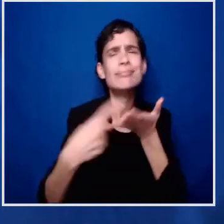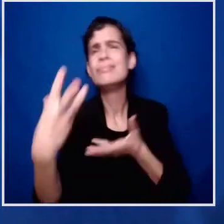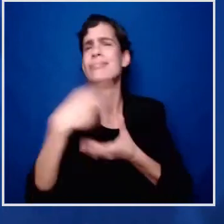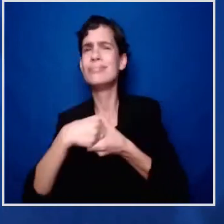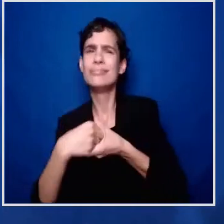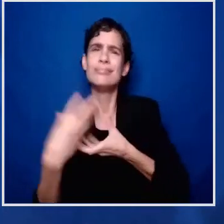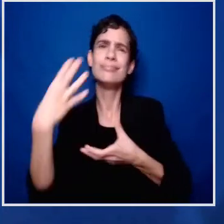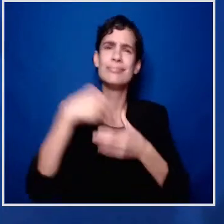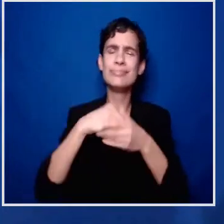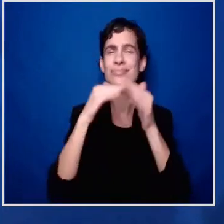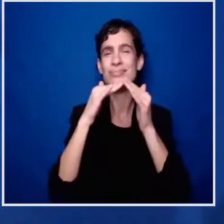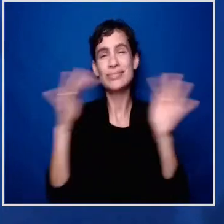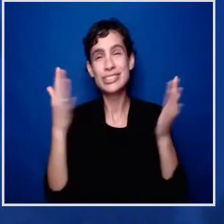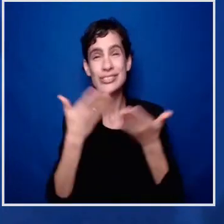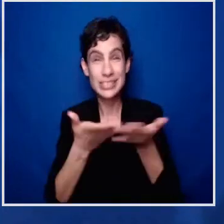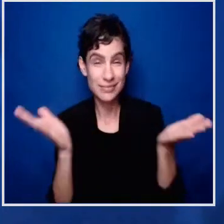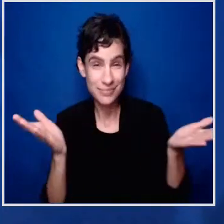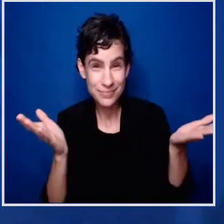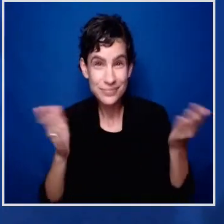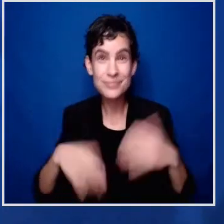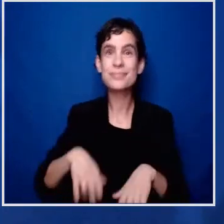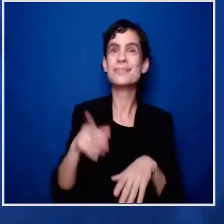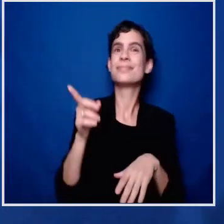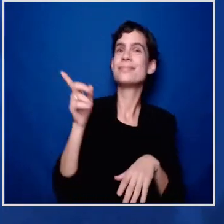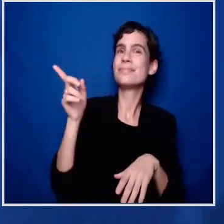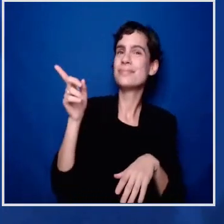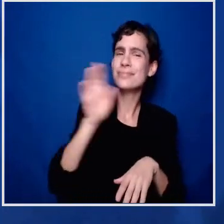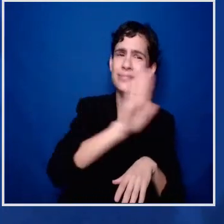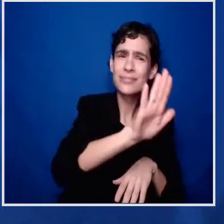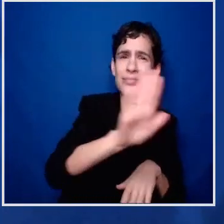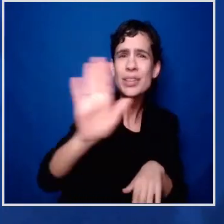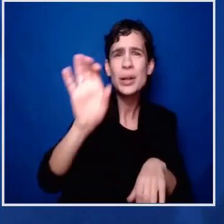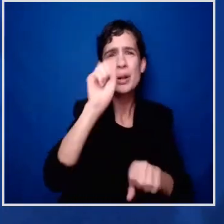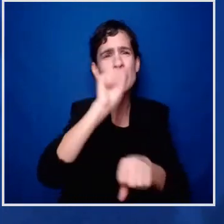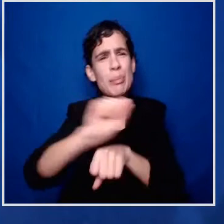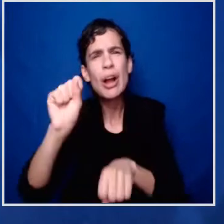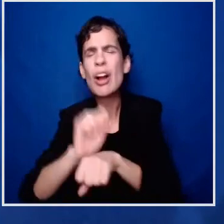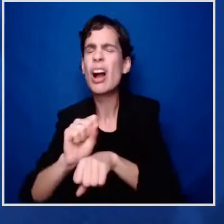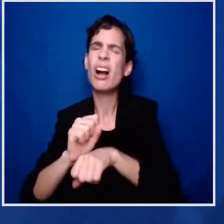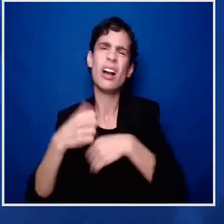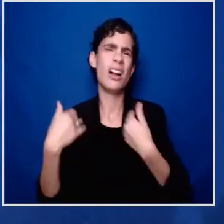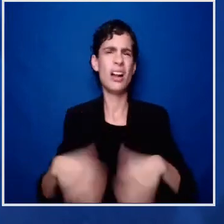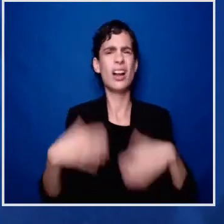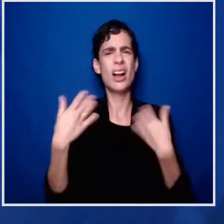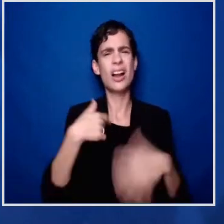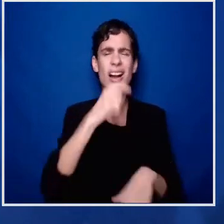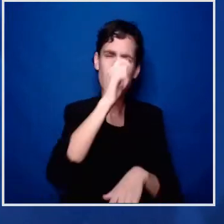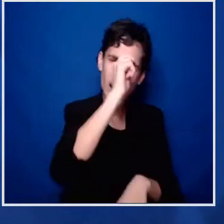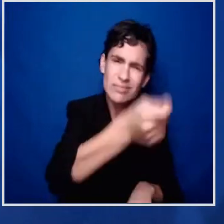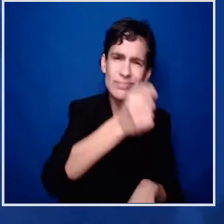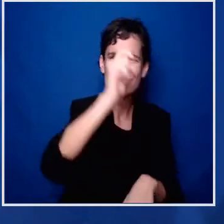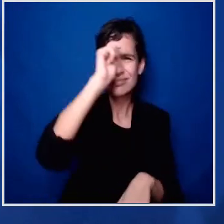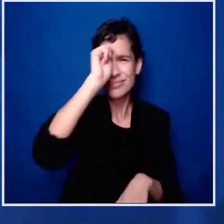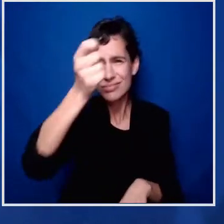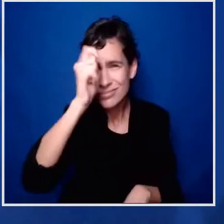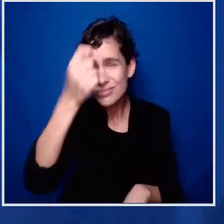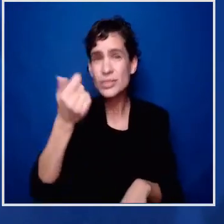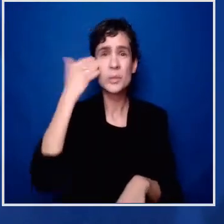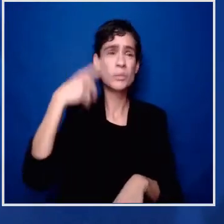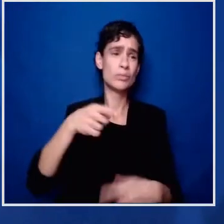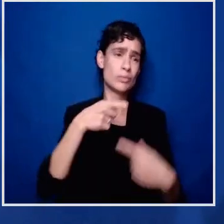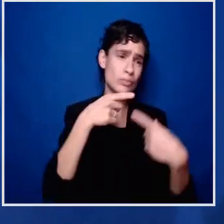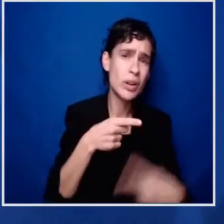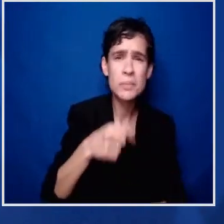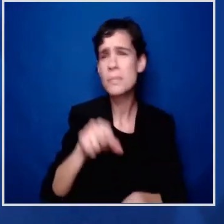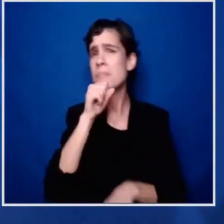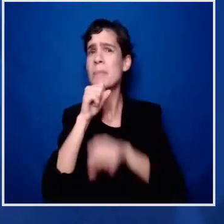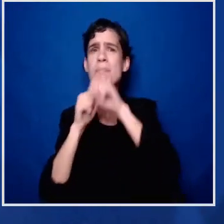INCLUSIVE LEADERS ACROSS